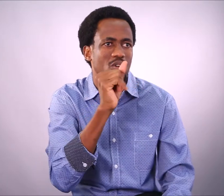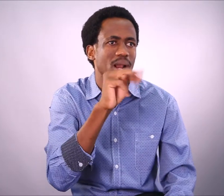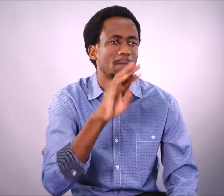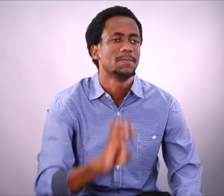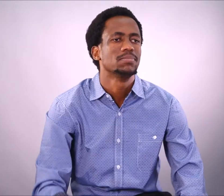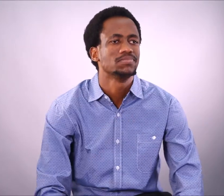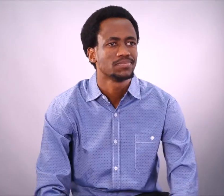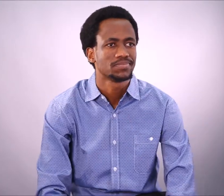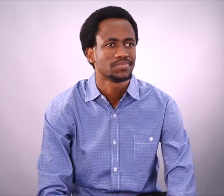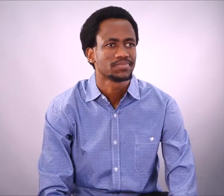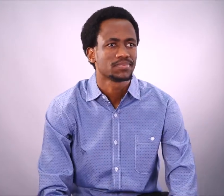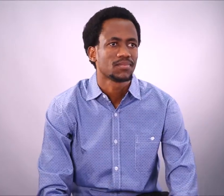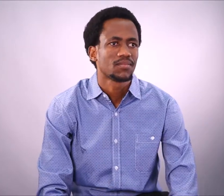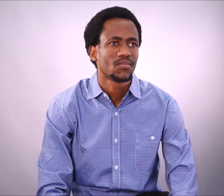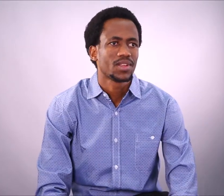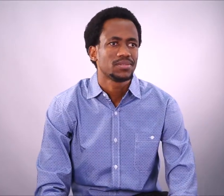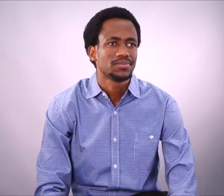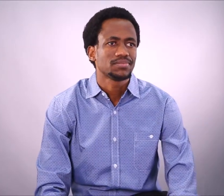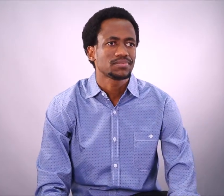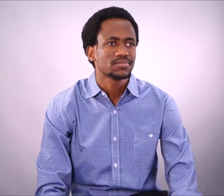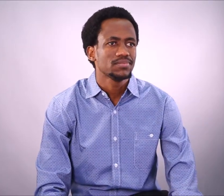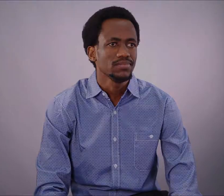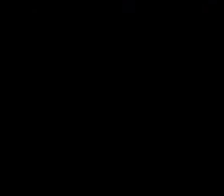because I was continuing to research in the same program.